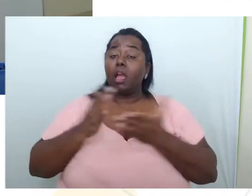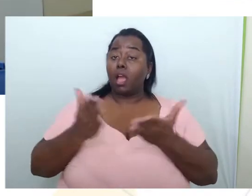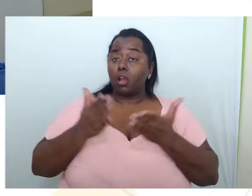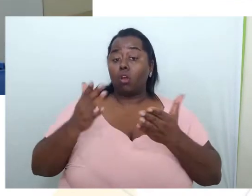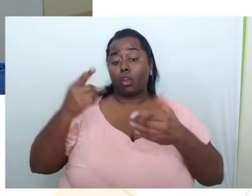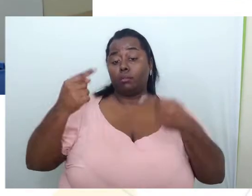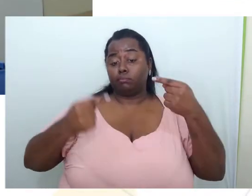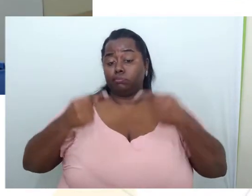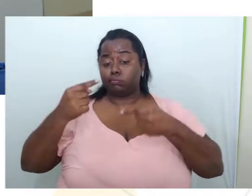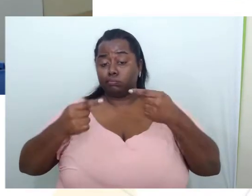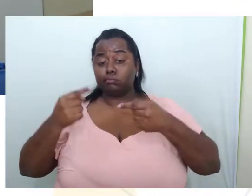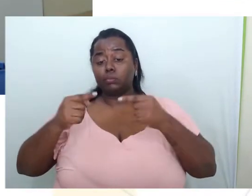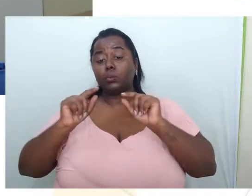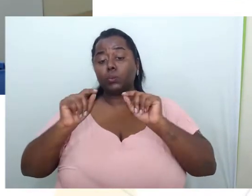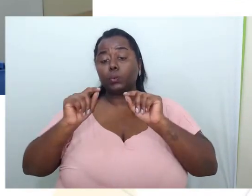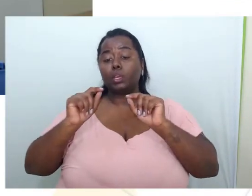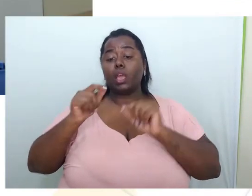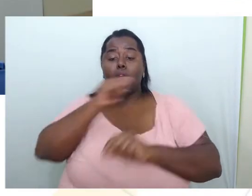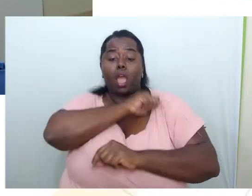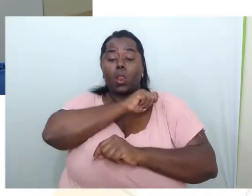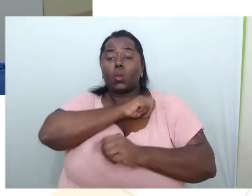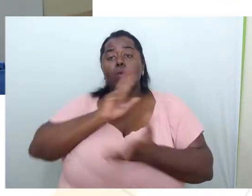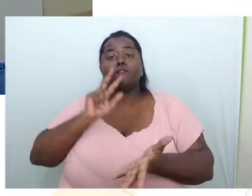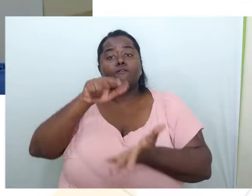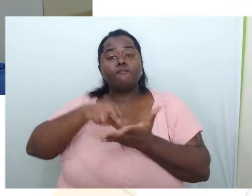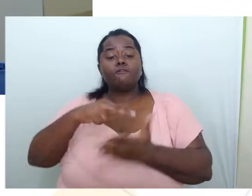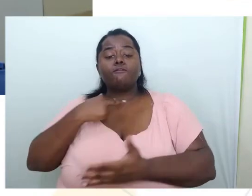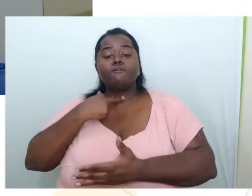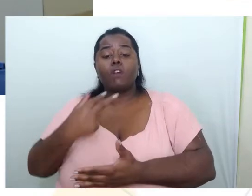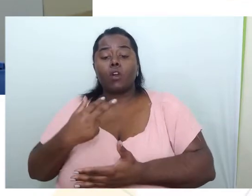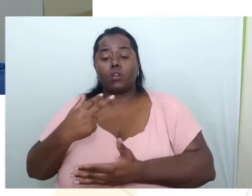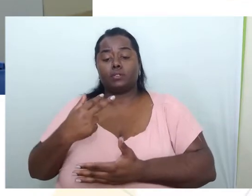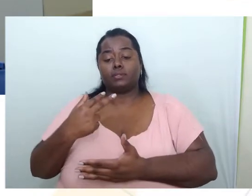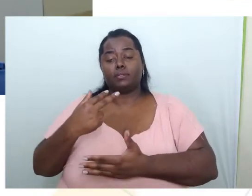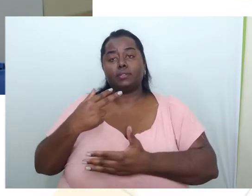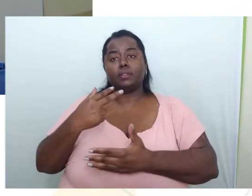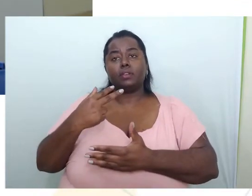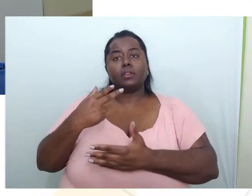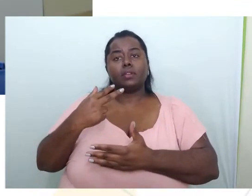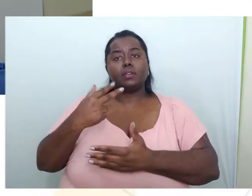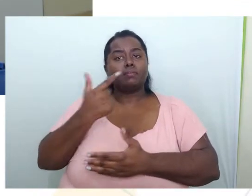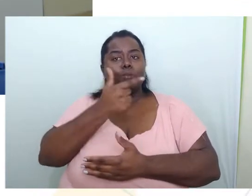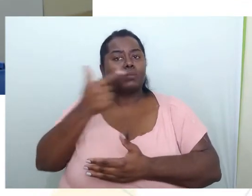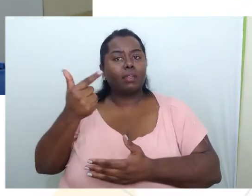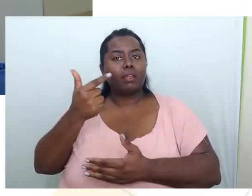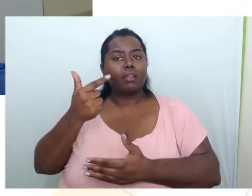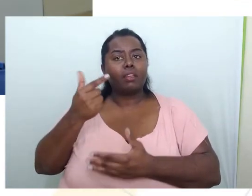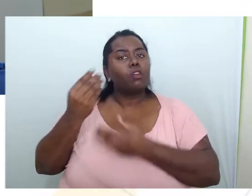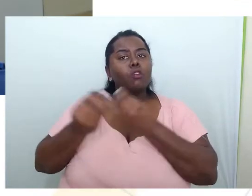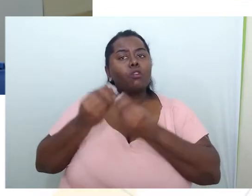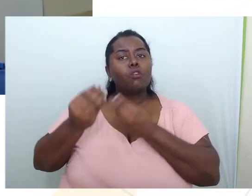point how much voice should students have and what are the mechanisms for that